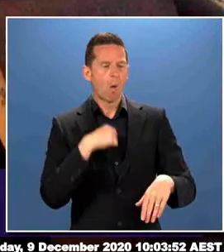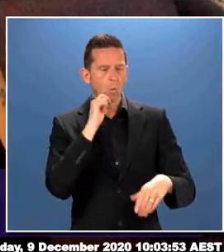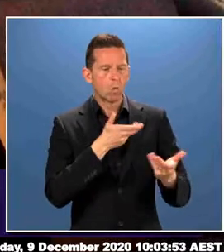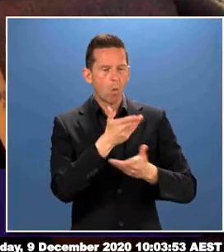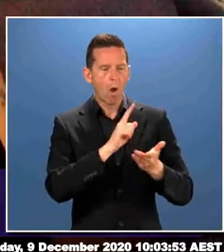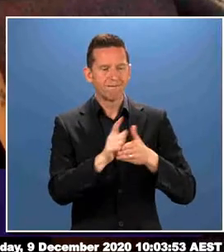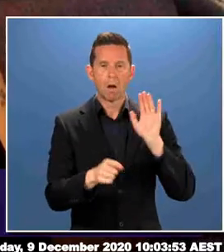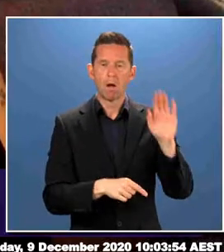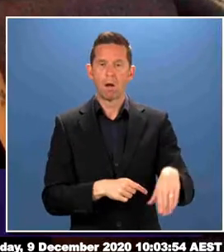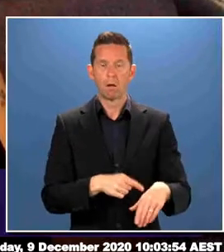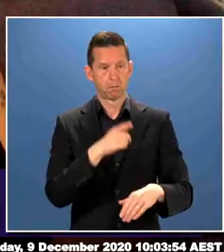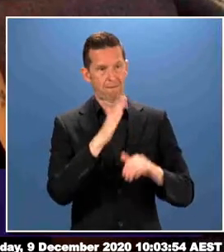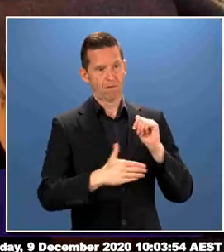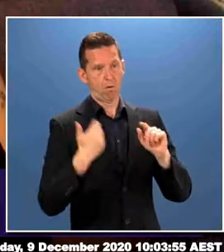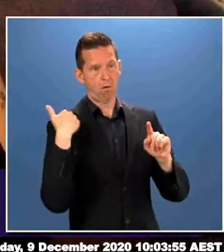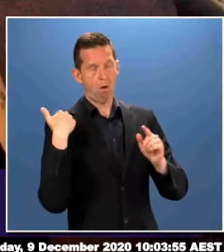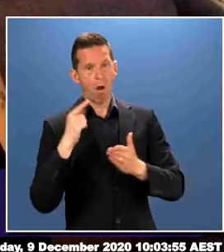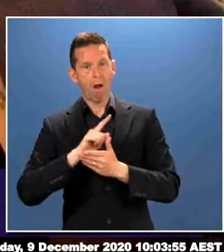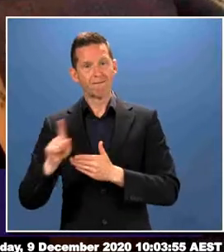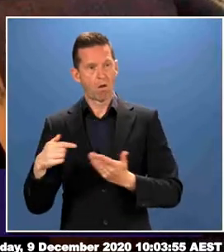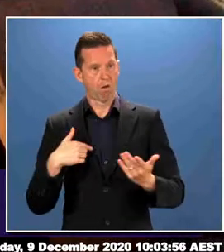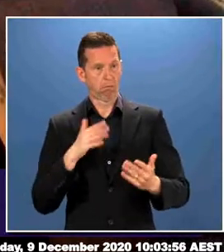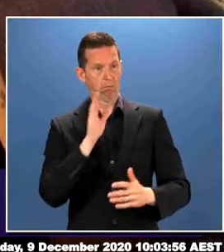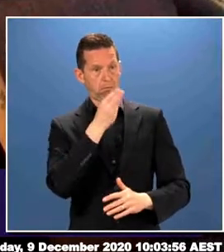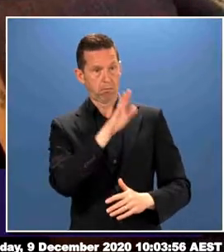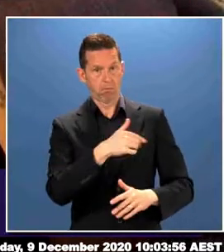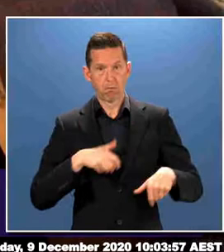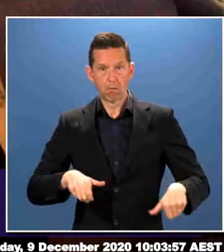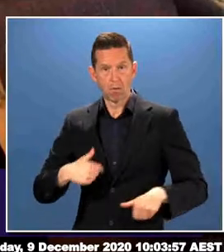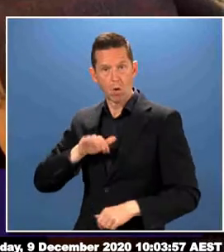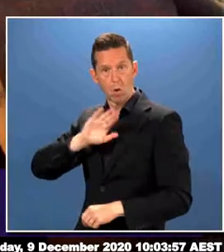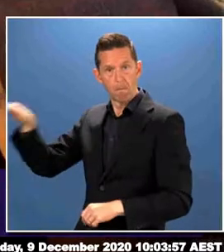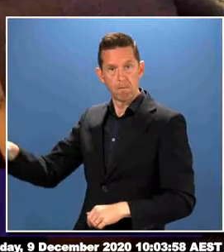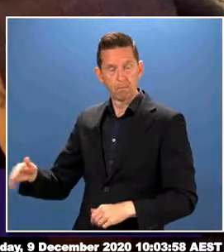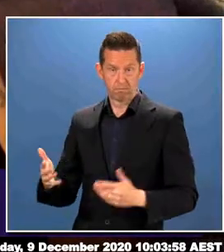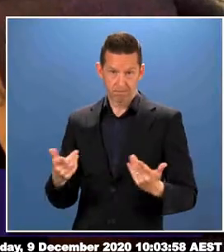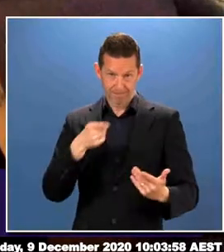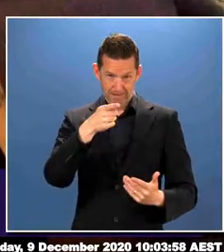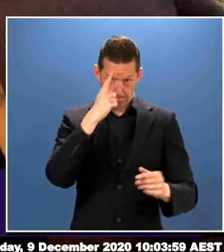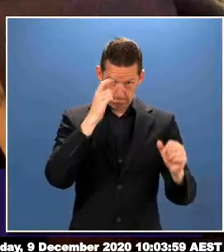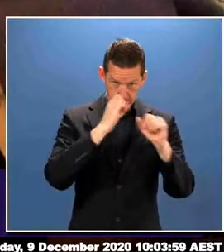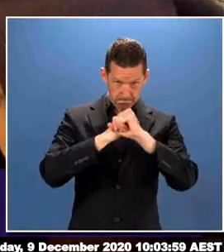Then they never followed up. You can see there how that could really have a detrimental effect on